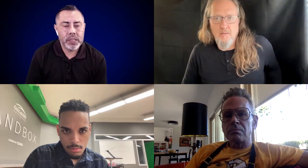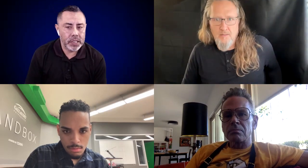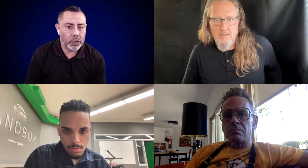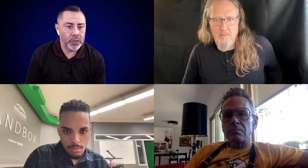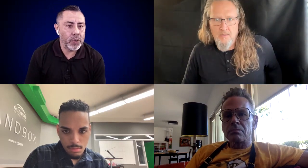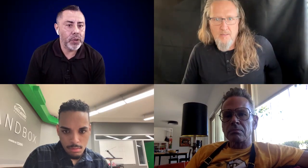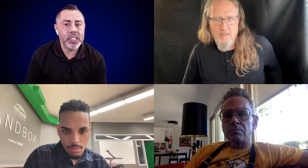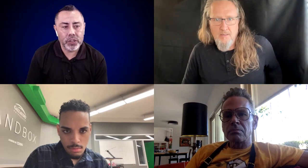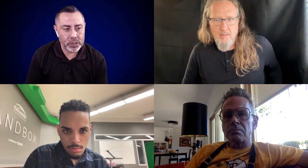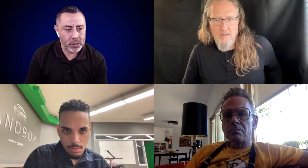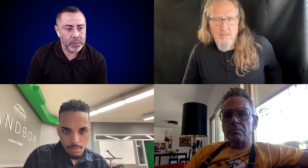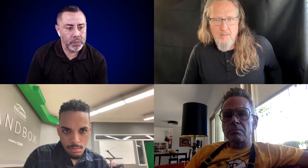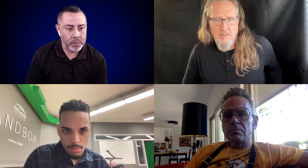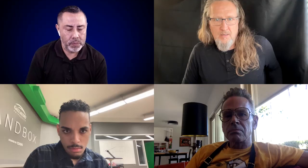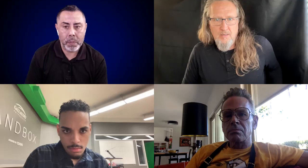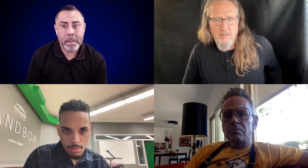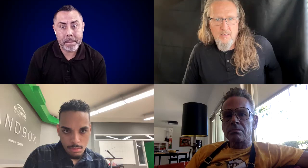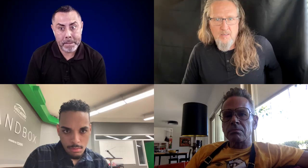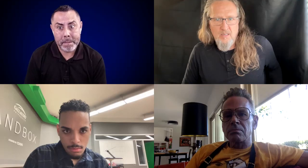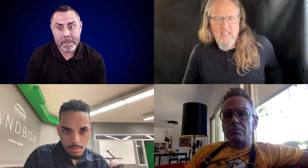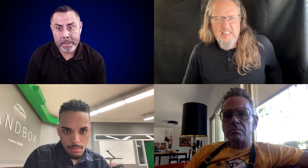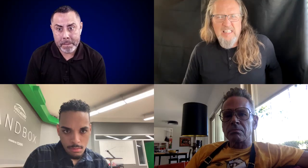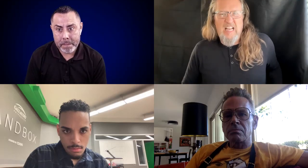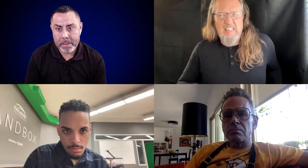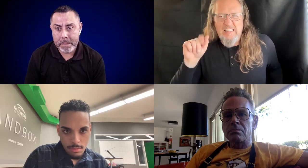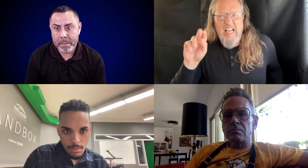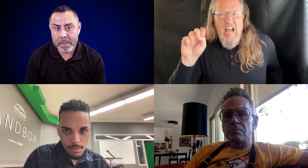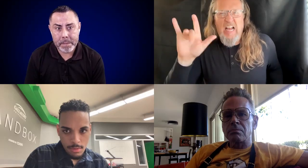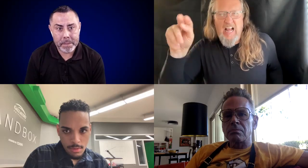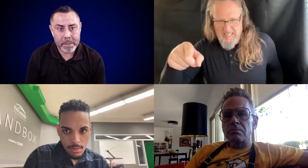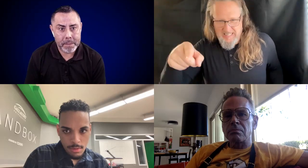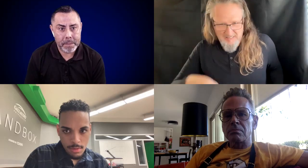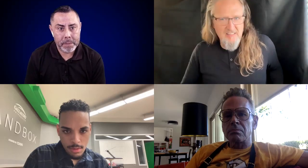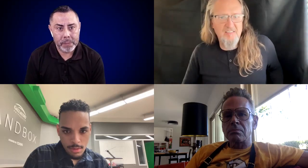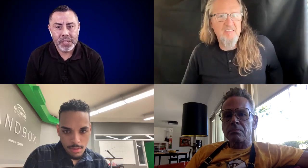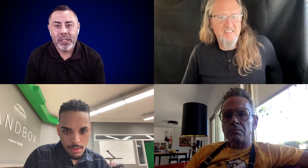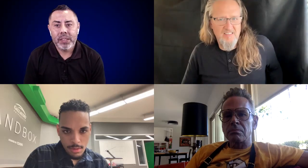He signed yellow flower, and starts